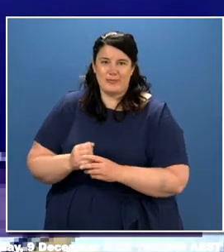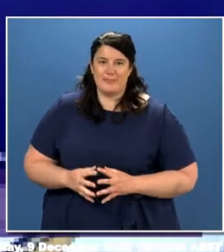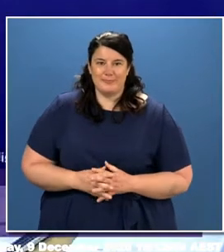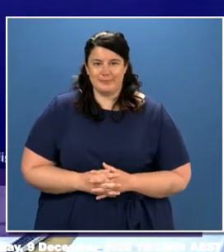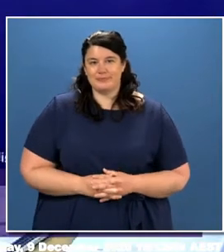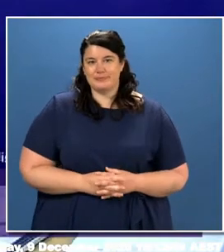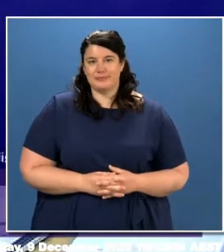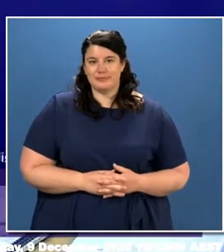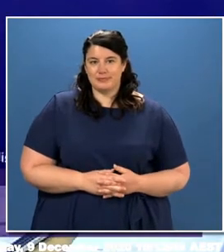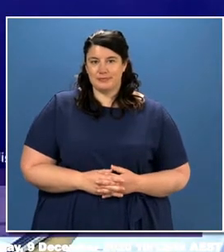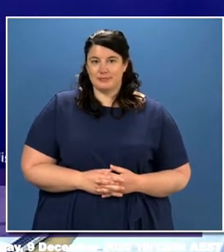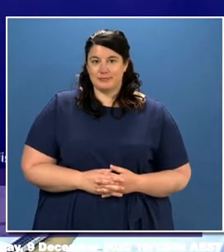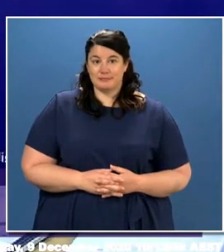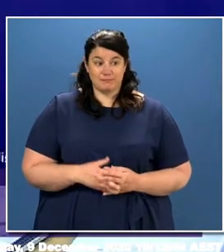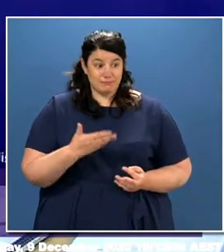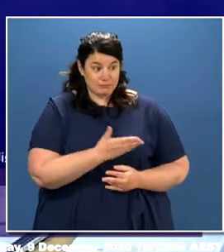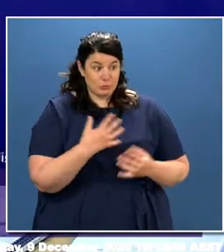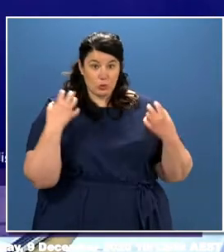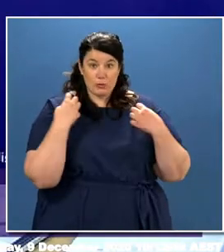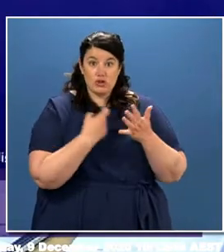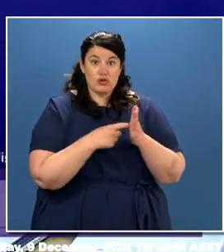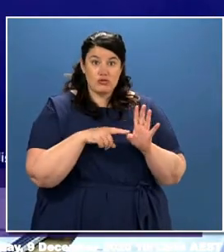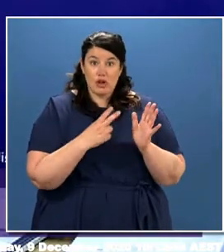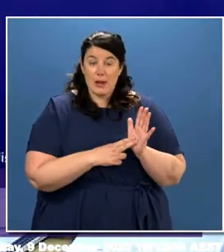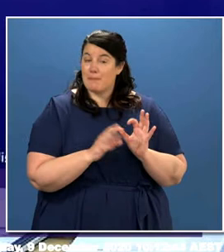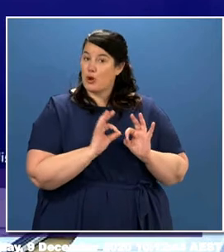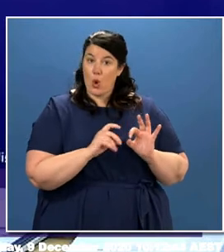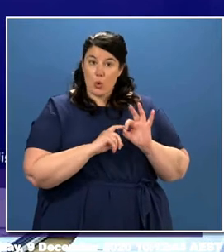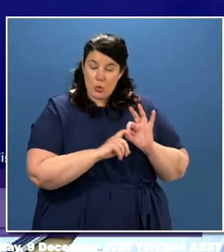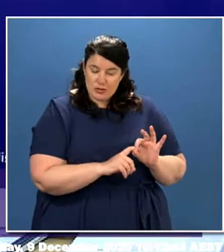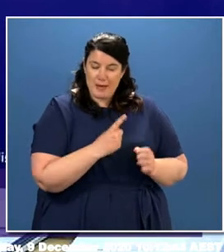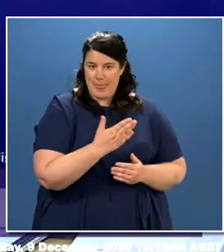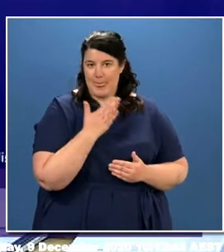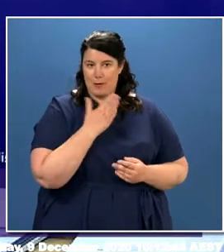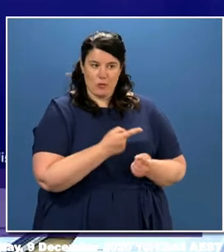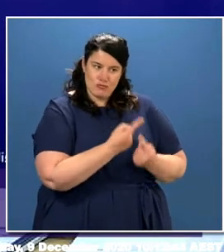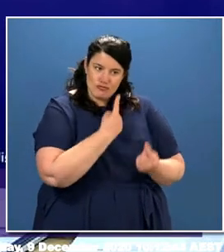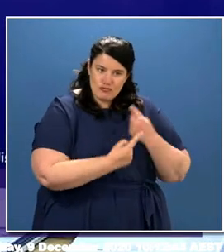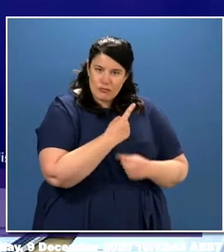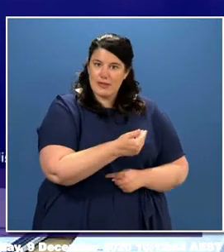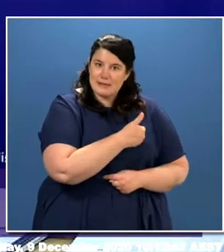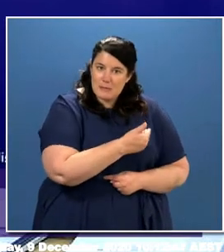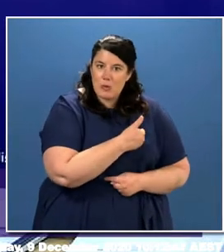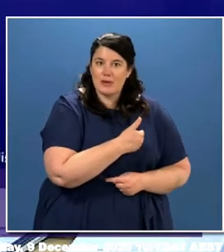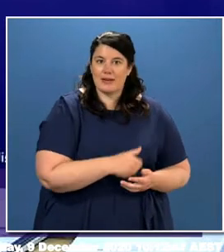Commissioner Ryan? I don't have any questions. Thank you for your presentation and I don't think I'll forget living